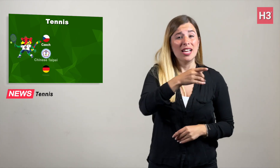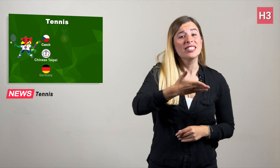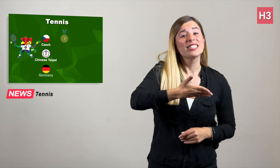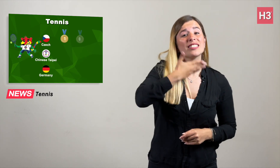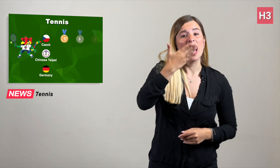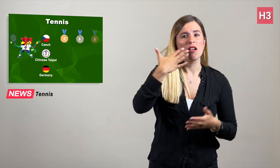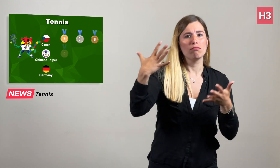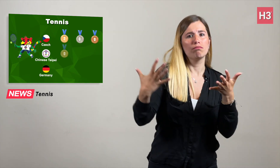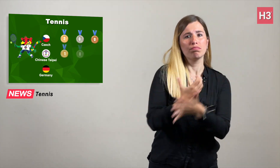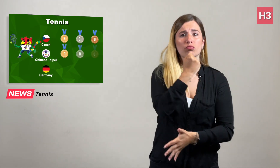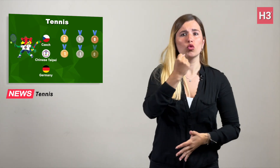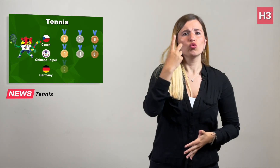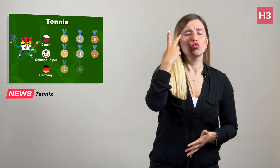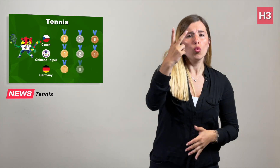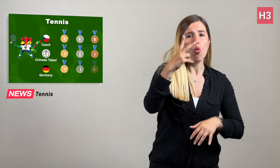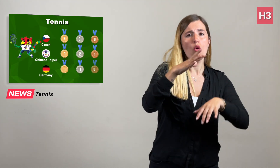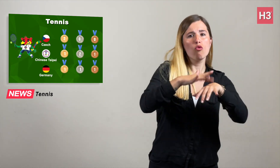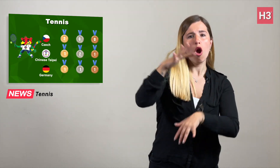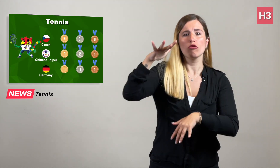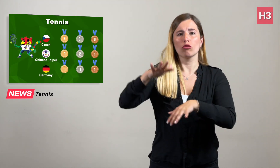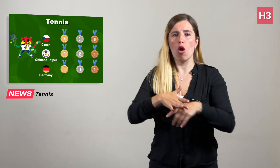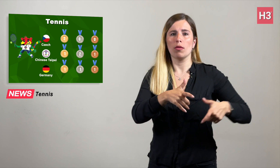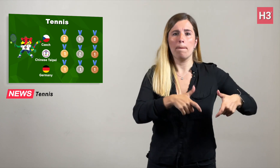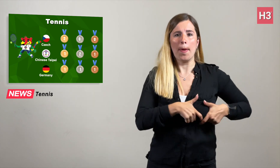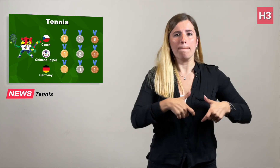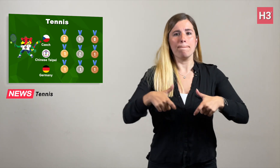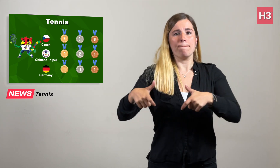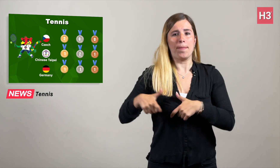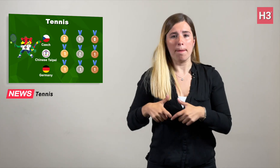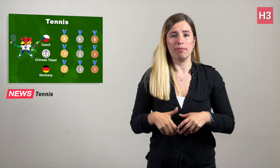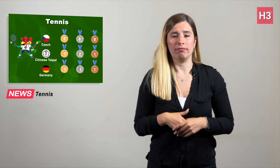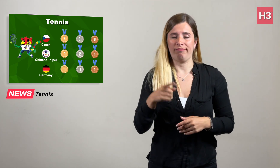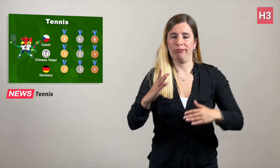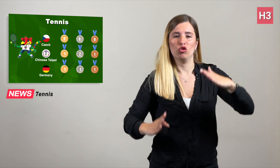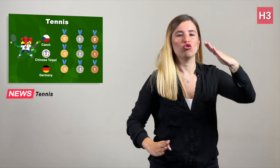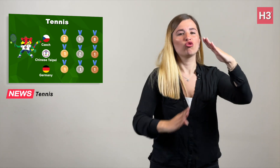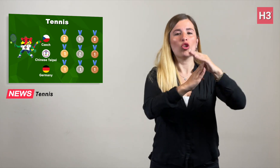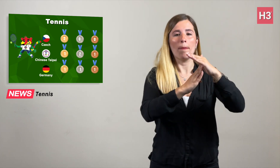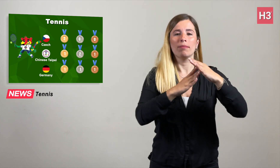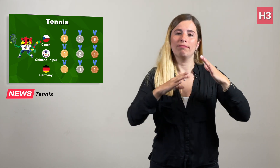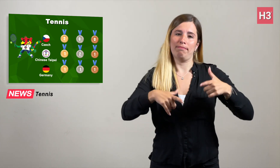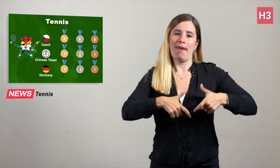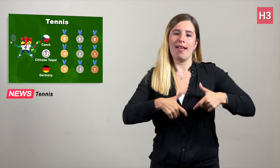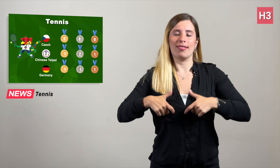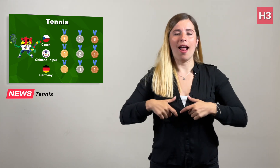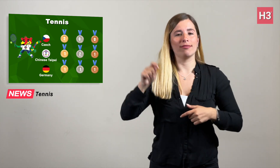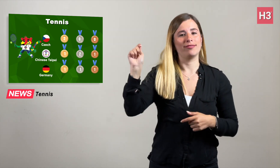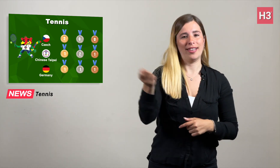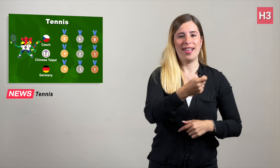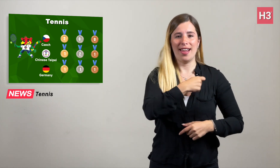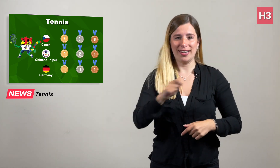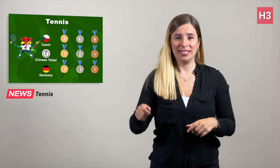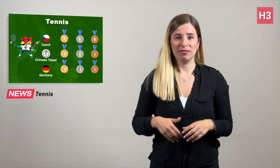Czech Republic snatched two golds which put them at the top of the medal table.